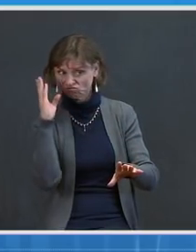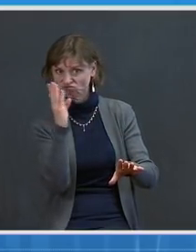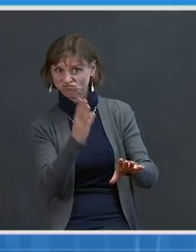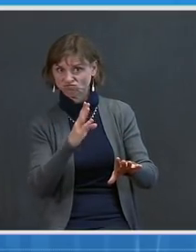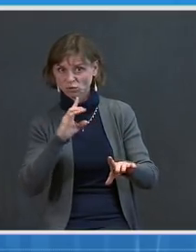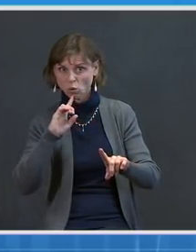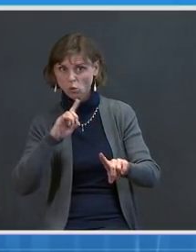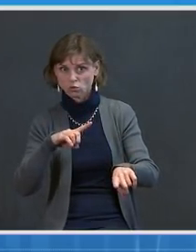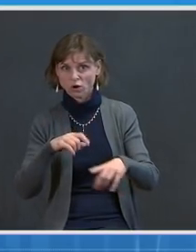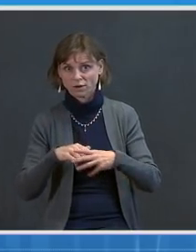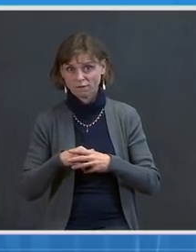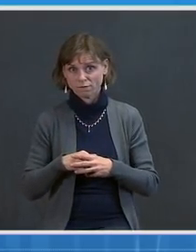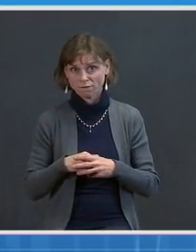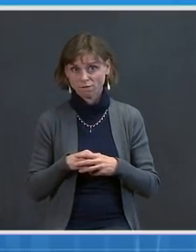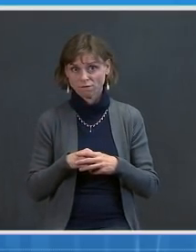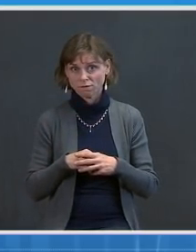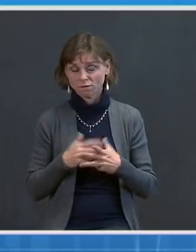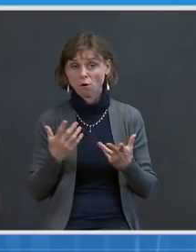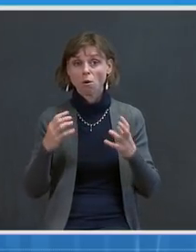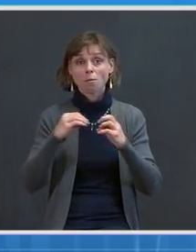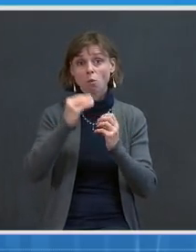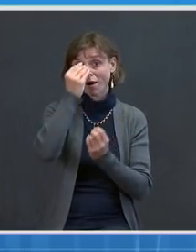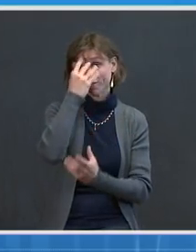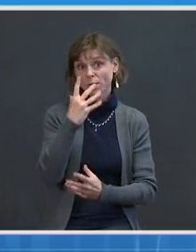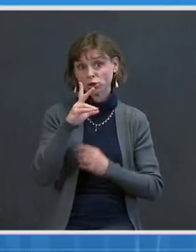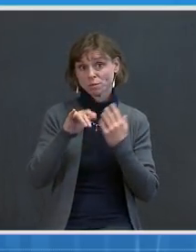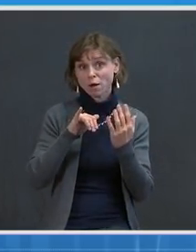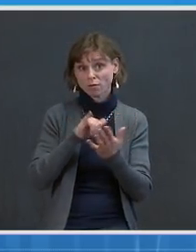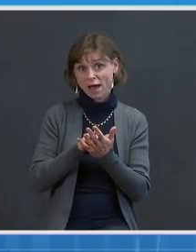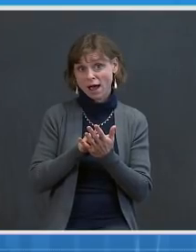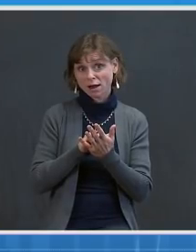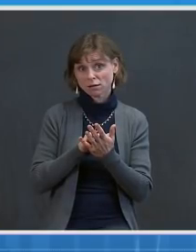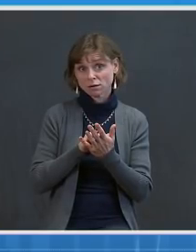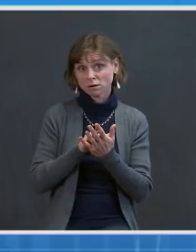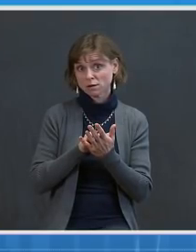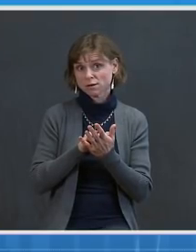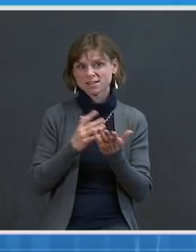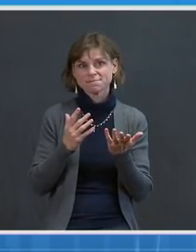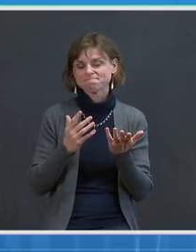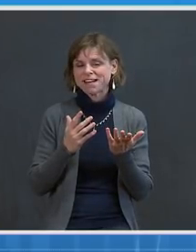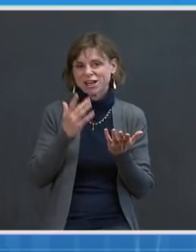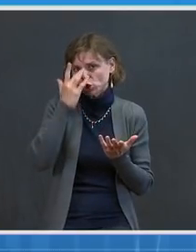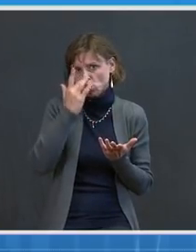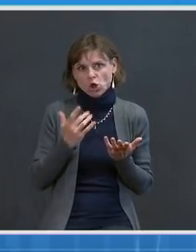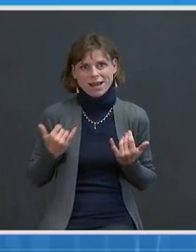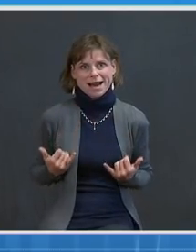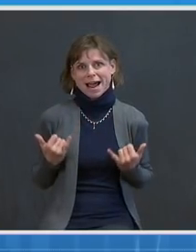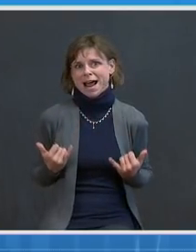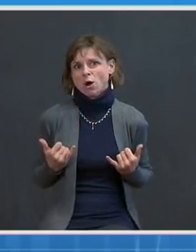And so, more details about that -- it's too -- it's too premature to provide you more details